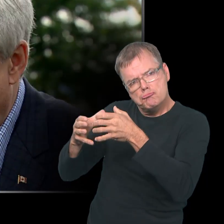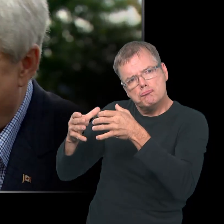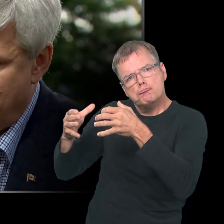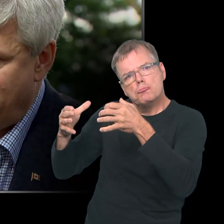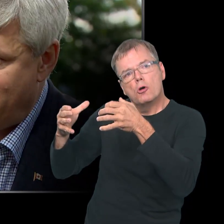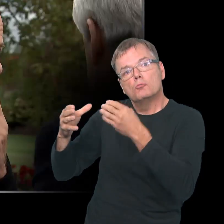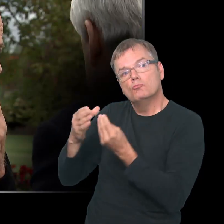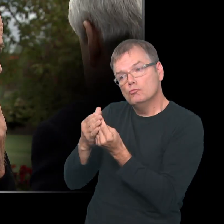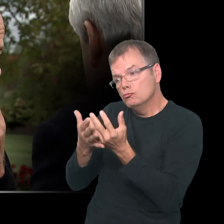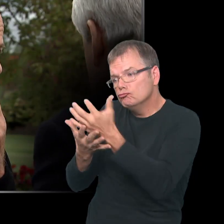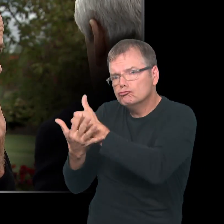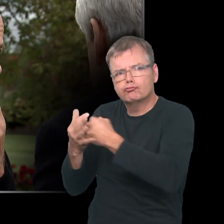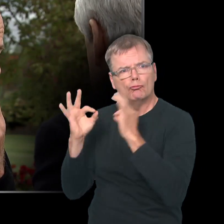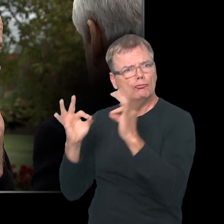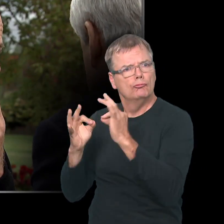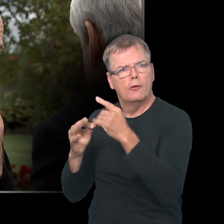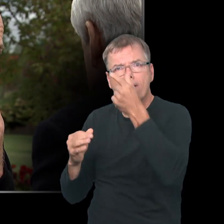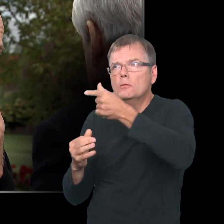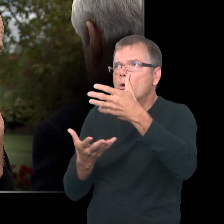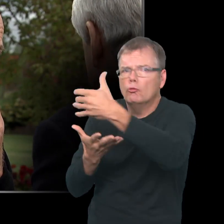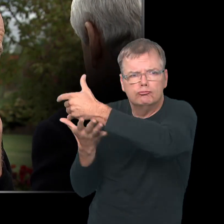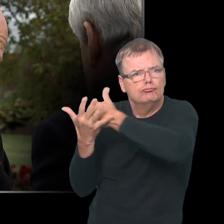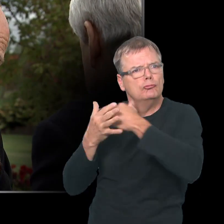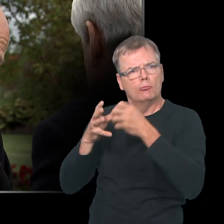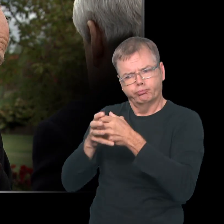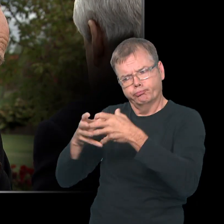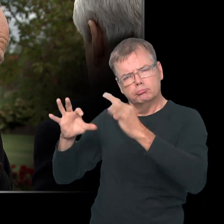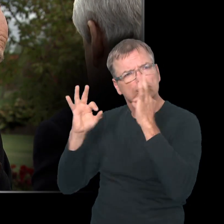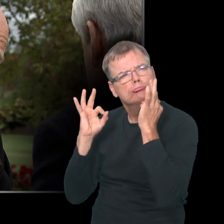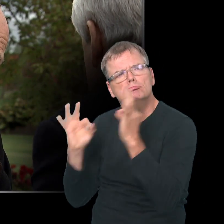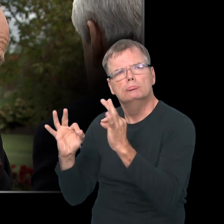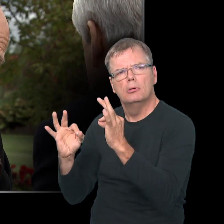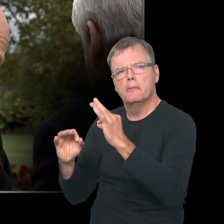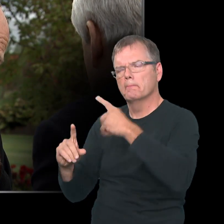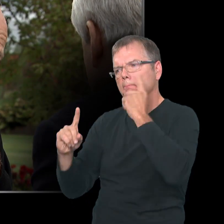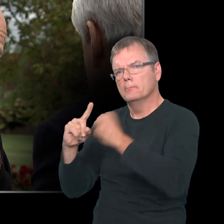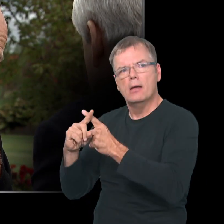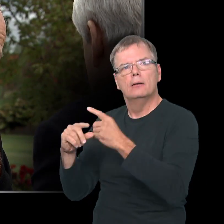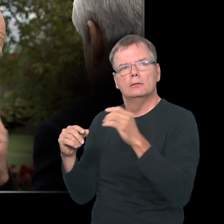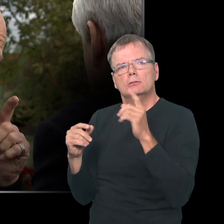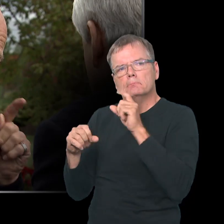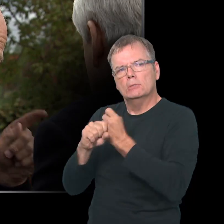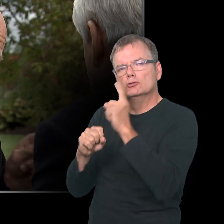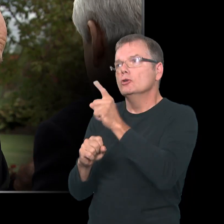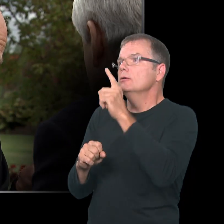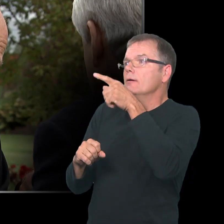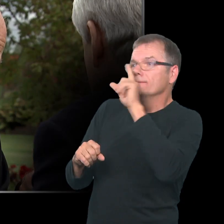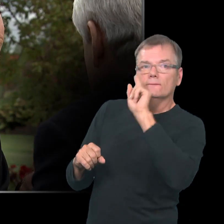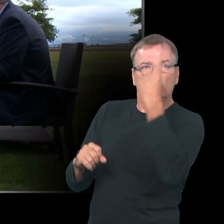of the so called recession. We've had the government's revenues growing over the period of the so called recession. Back to my question. What do you do day one?